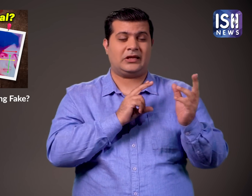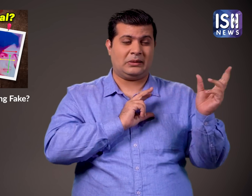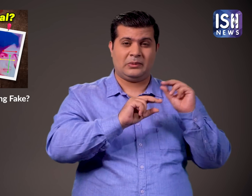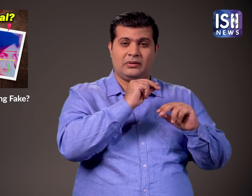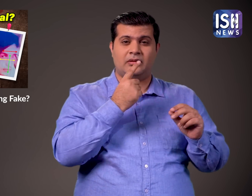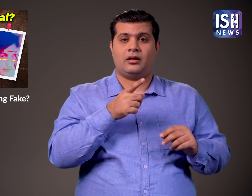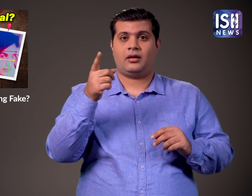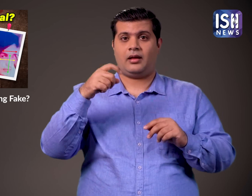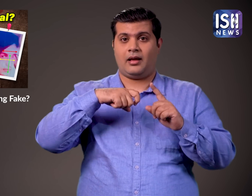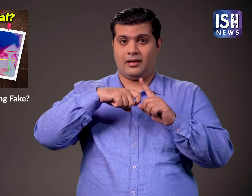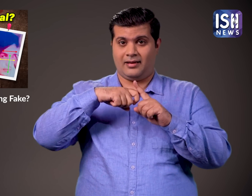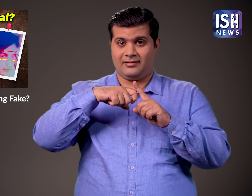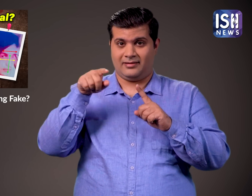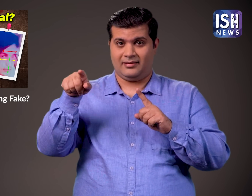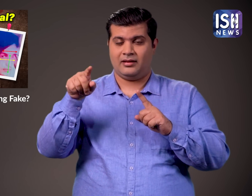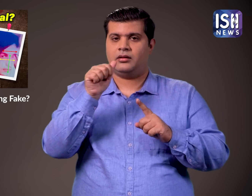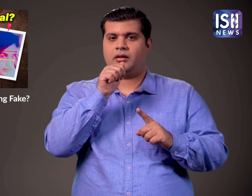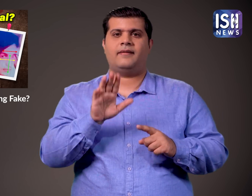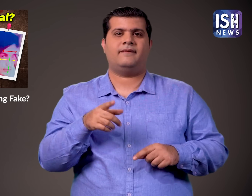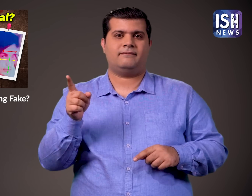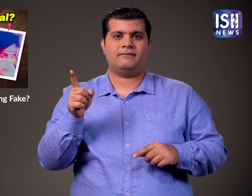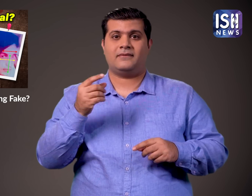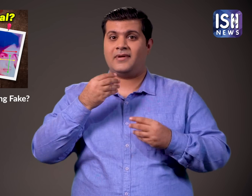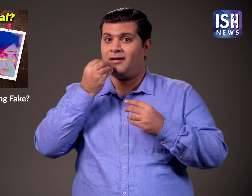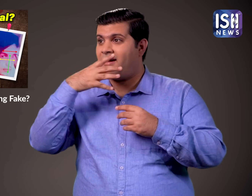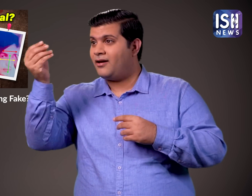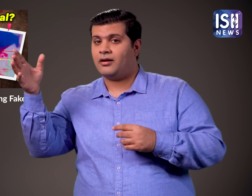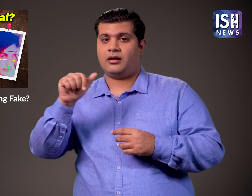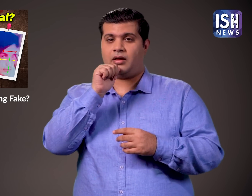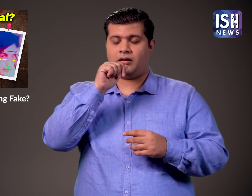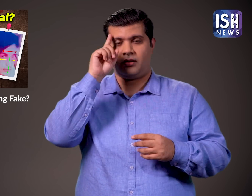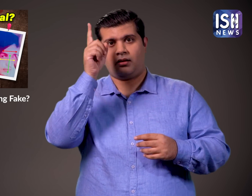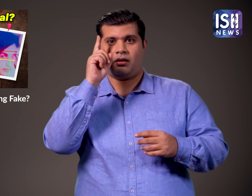Reports say that Kareena was drunk after partying.